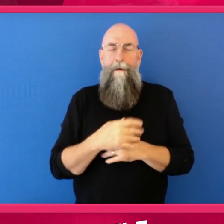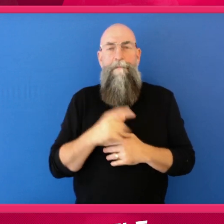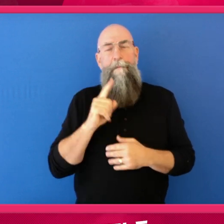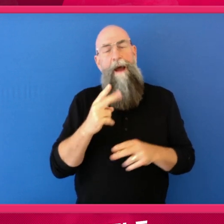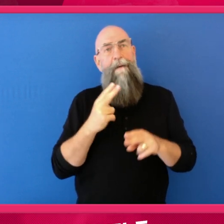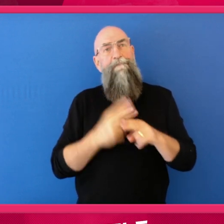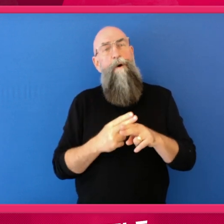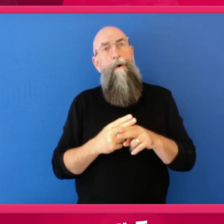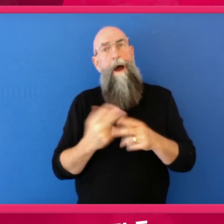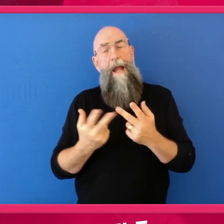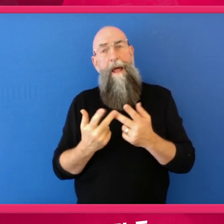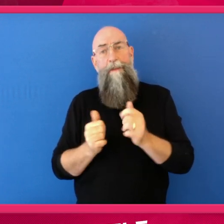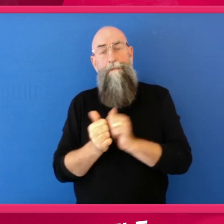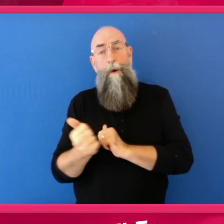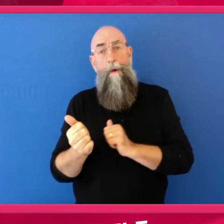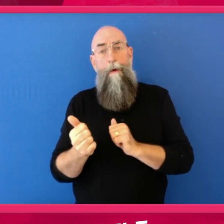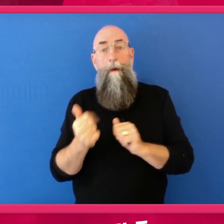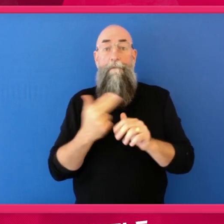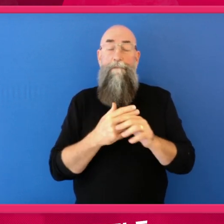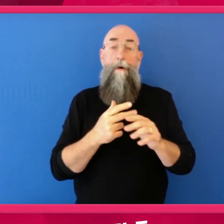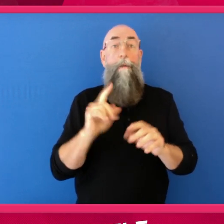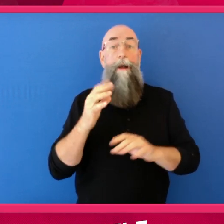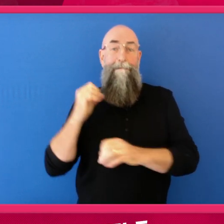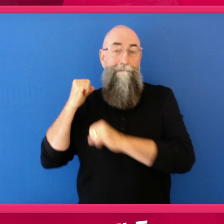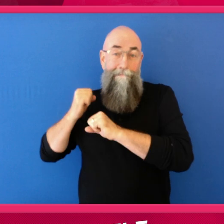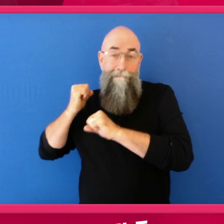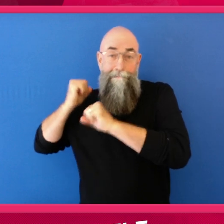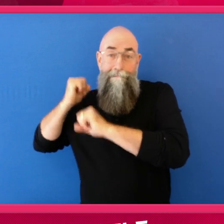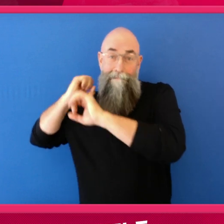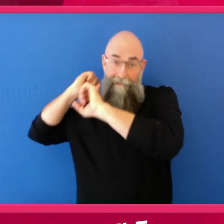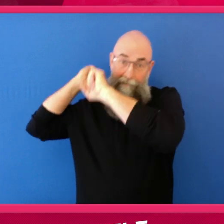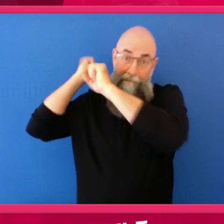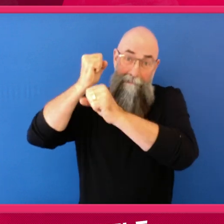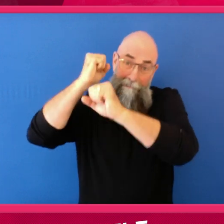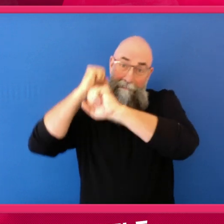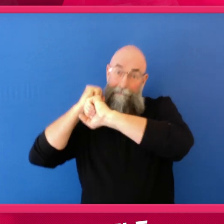would love to go for a pole vault. I think it's crazy that they're that far in the air.